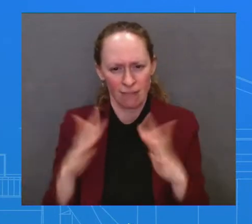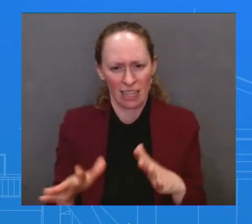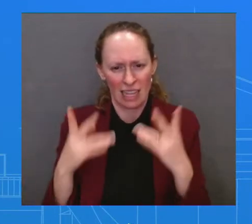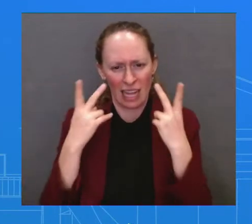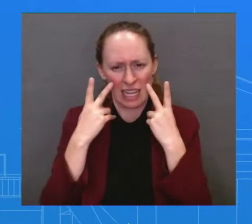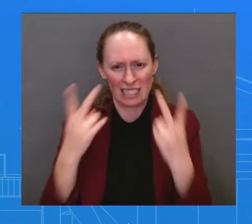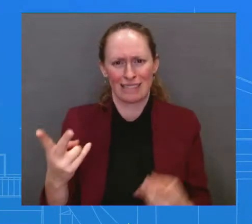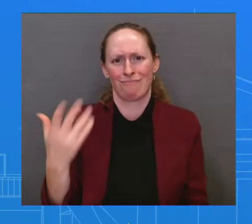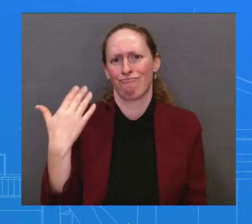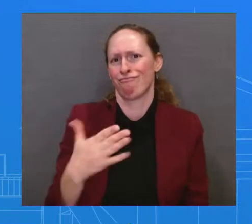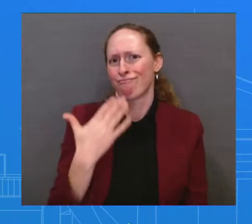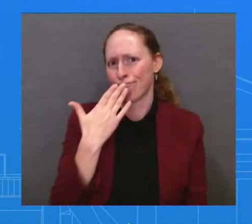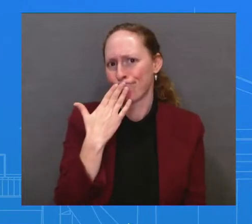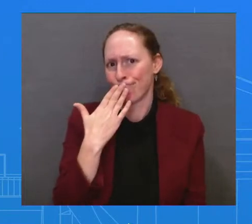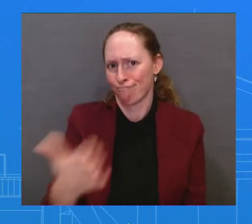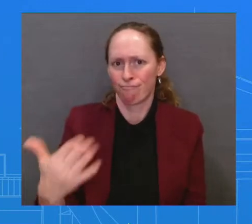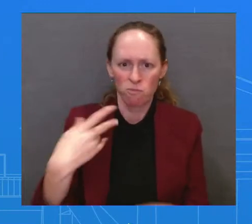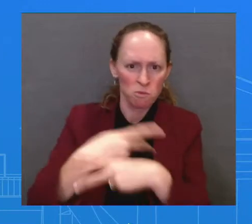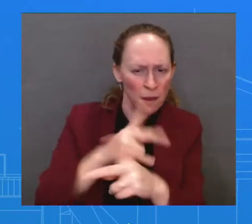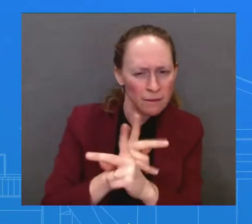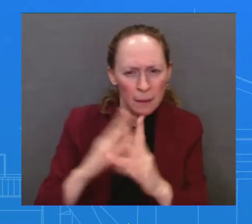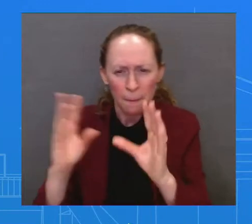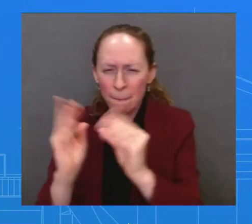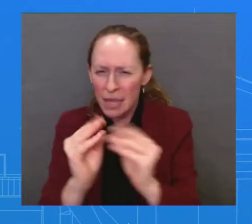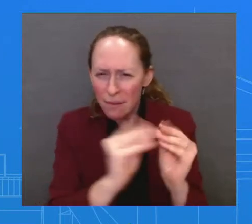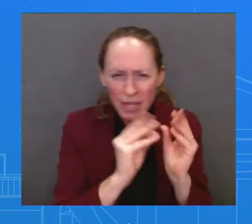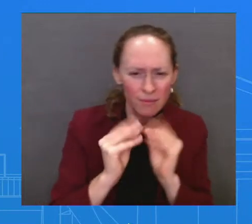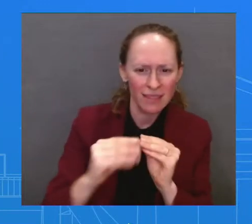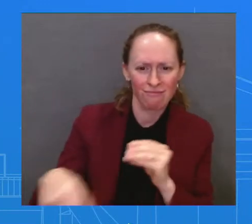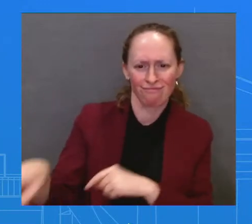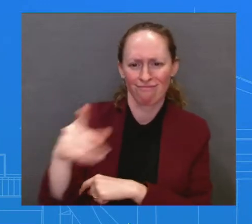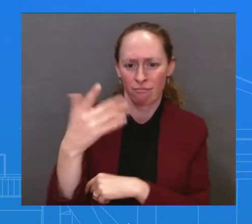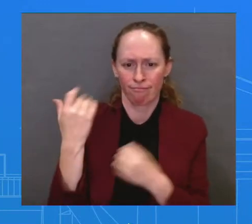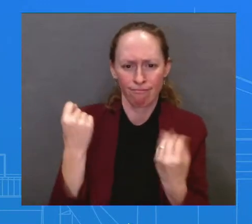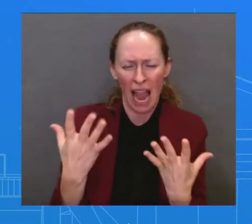The members had excellent questions. They also had a lot of constructive suggestions